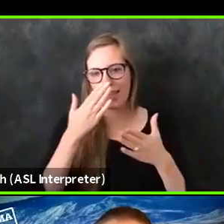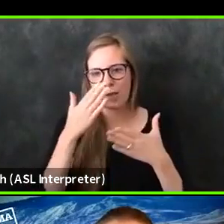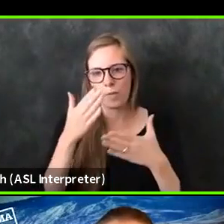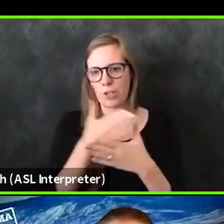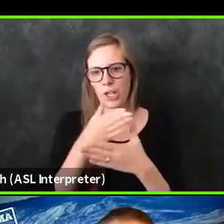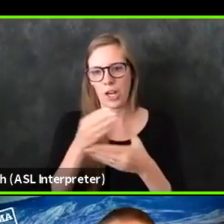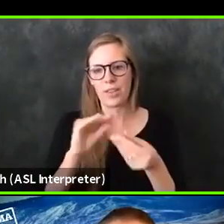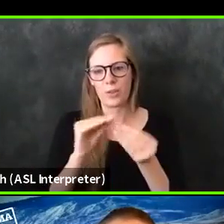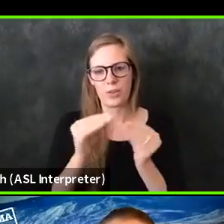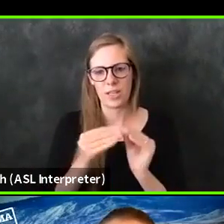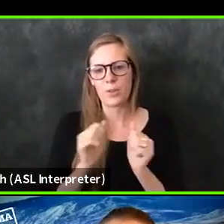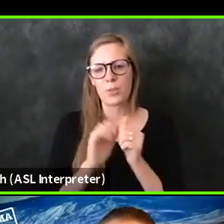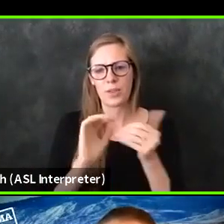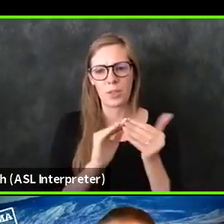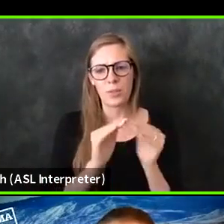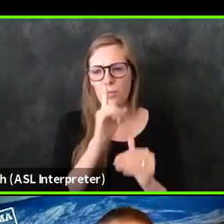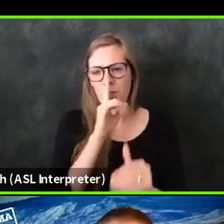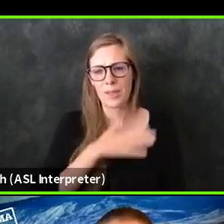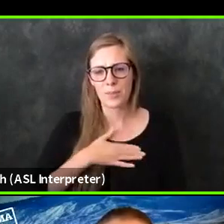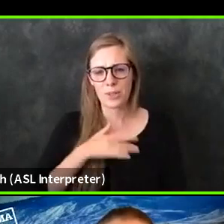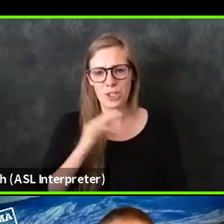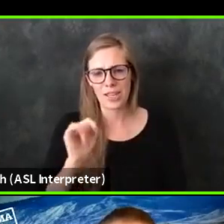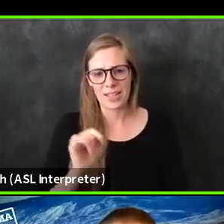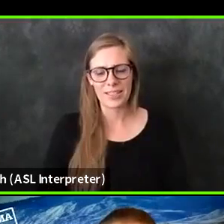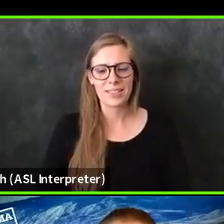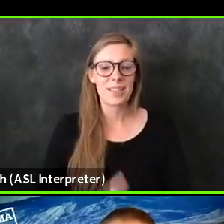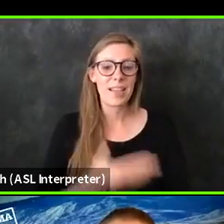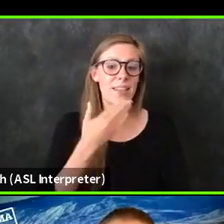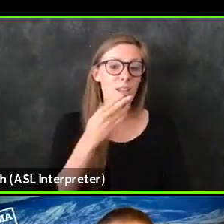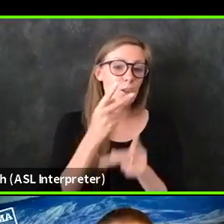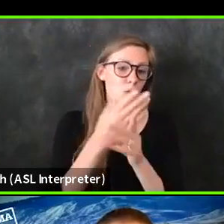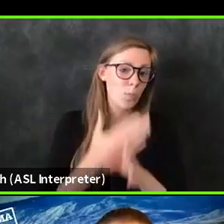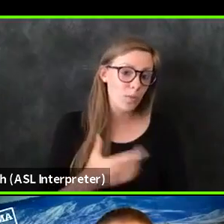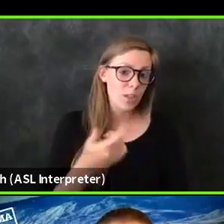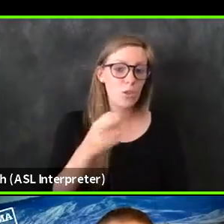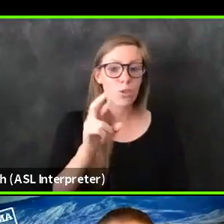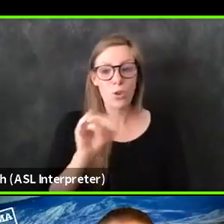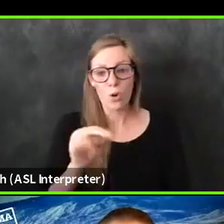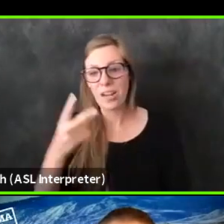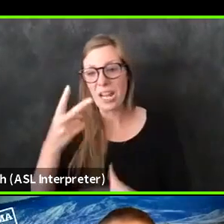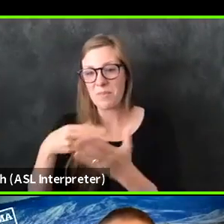I really appreciate that and thank you, Supervisor Gorin and Dr. Sundari and doctora Mase for sharing your words.